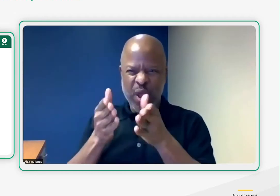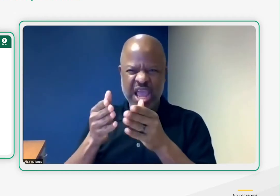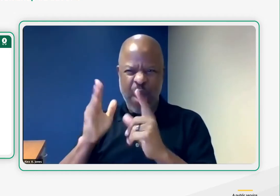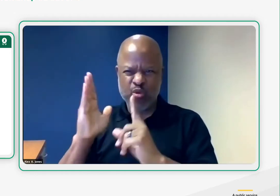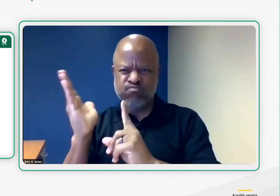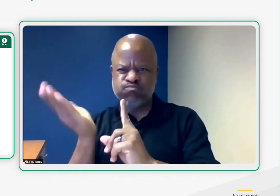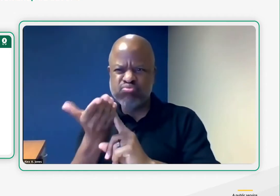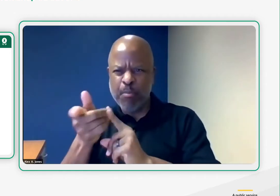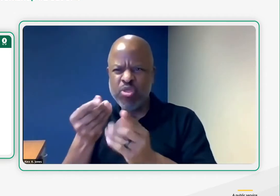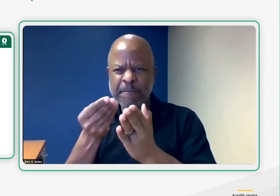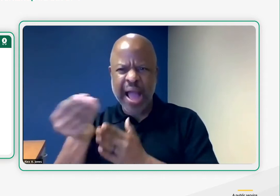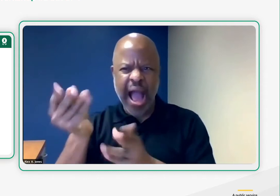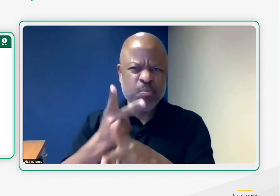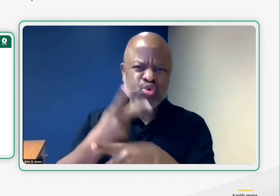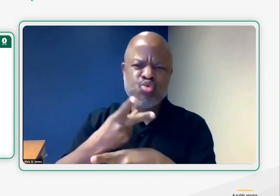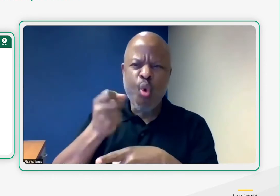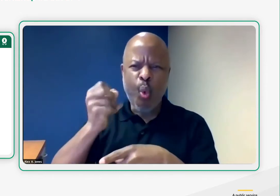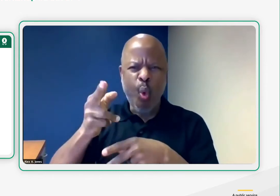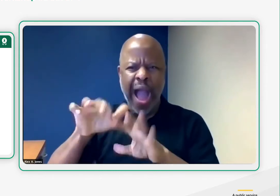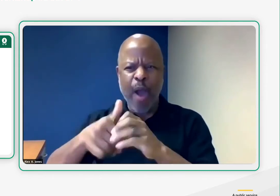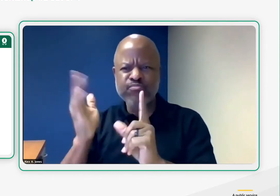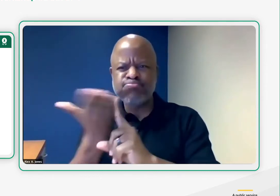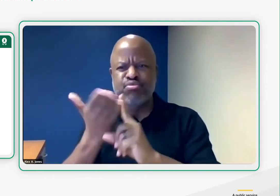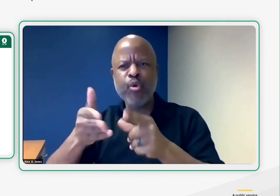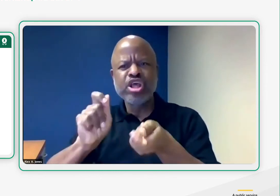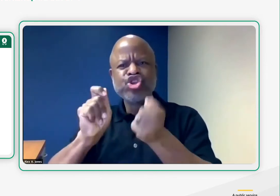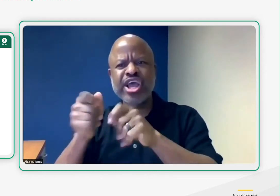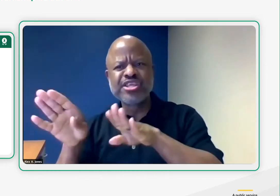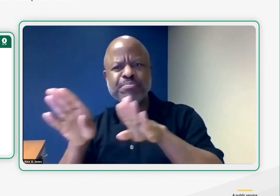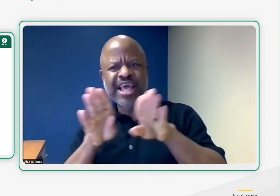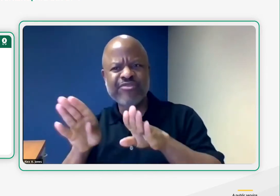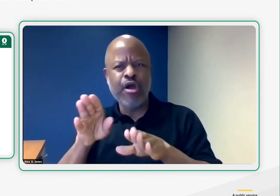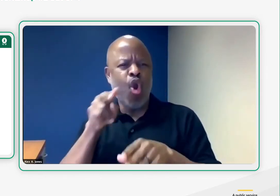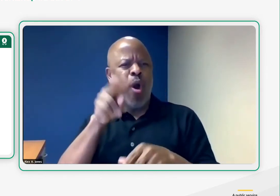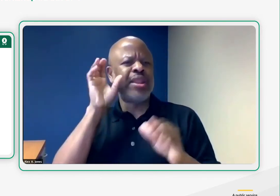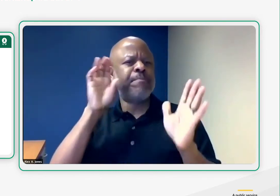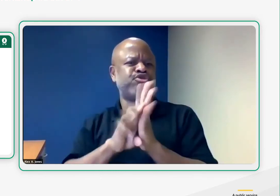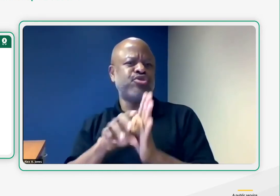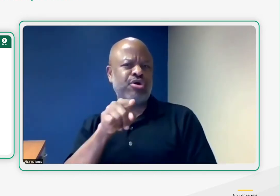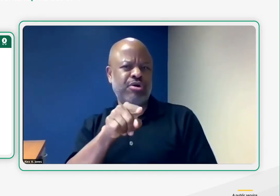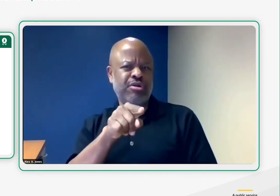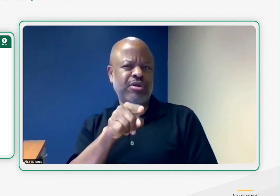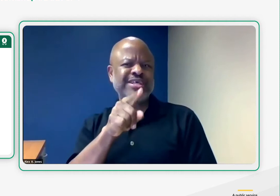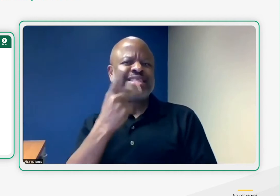You're trying to figure out how to convince yourself to buy something, and you're trying to change behavior.